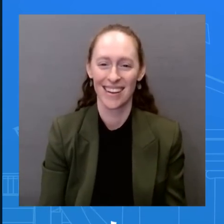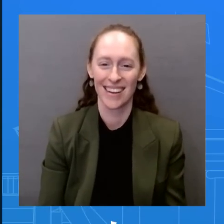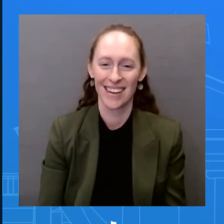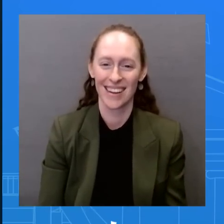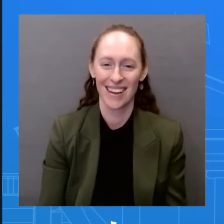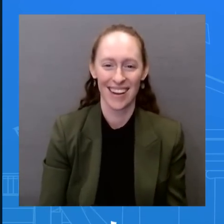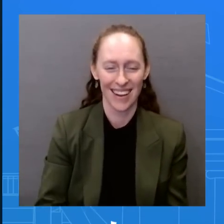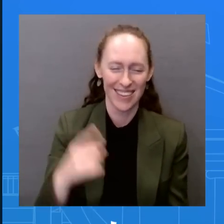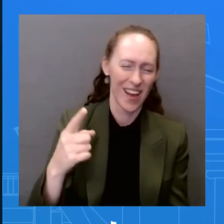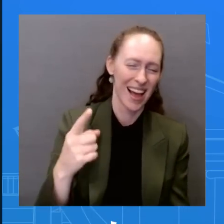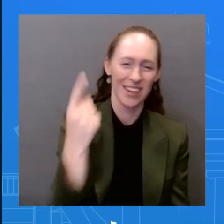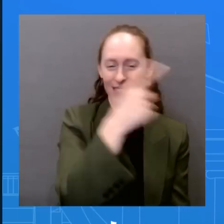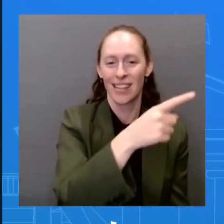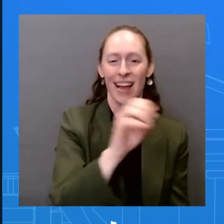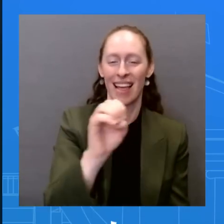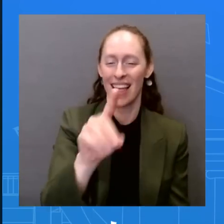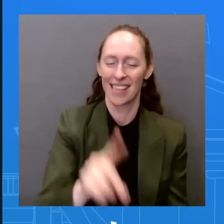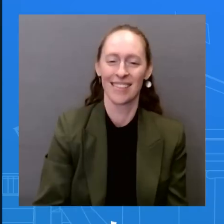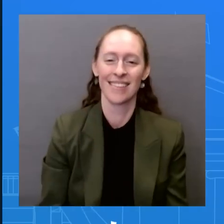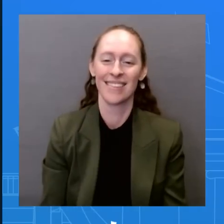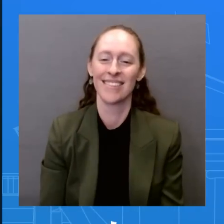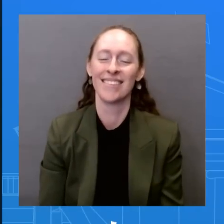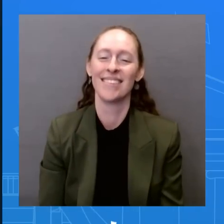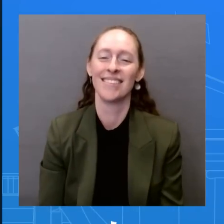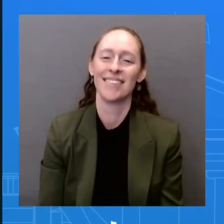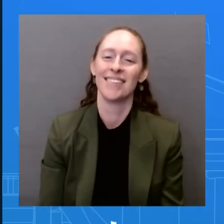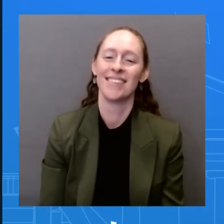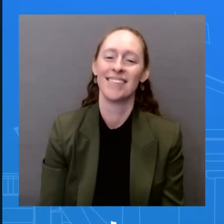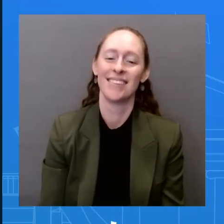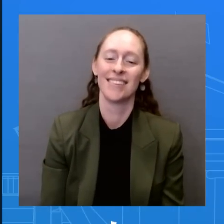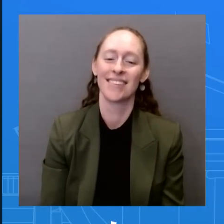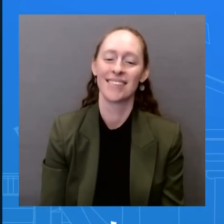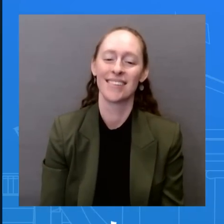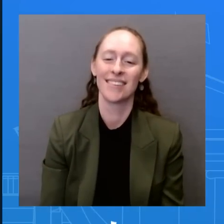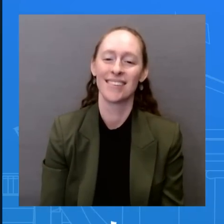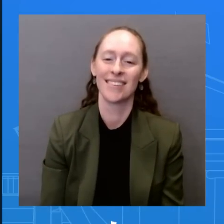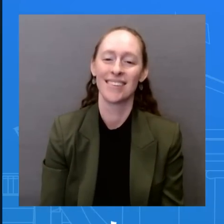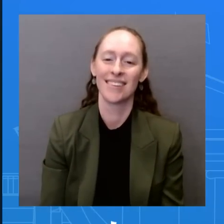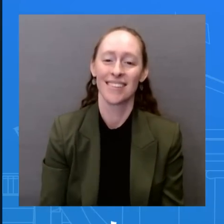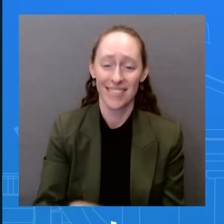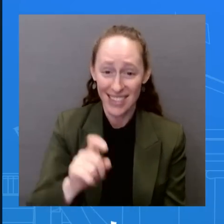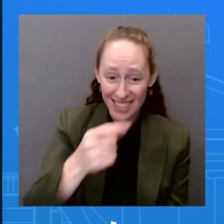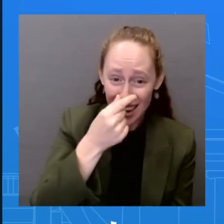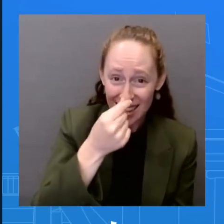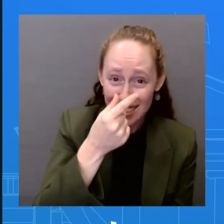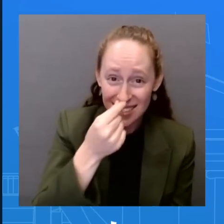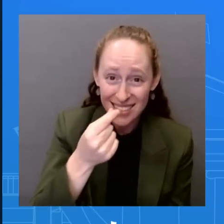Do you need -- do you need a tissue. The Press: No. We're good. Carry on. Ms. Jean-Pierre: The Press: I'll keep my mask on.